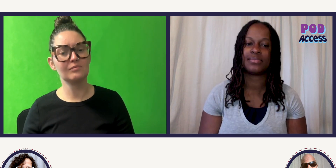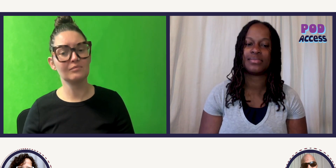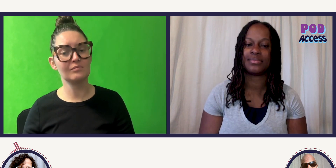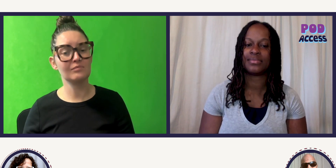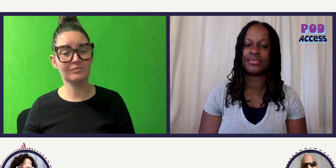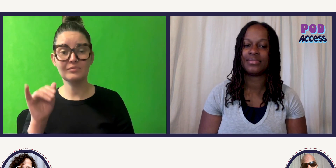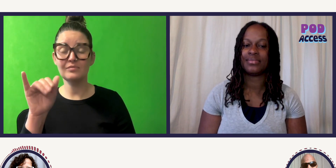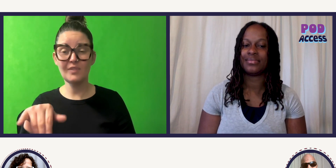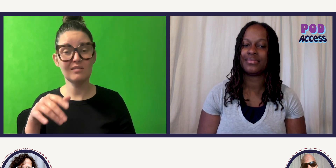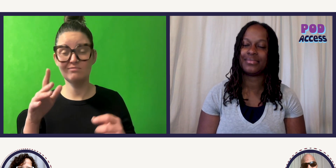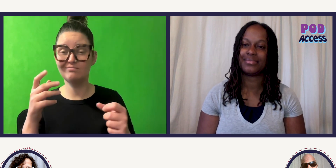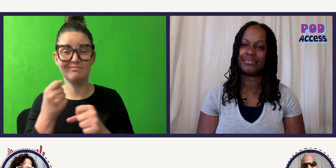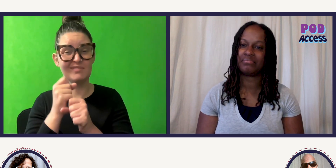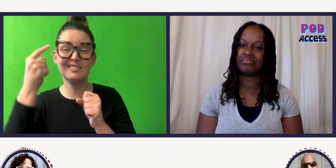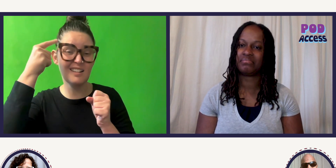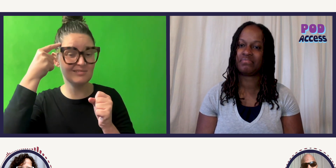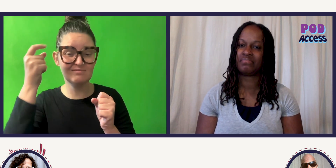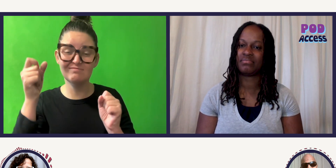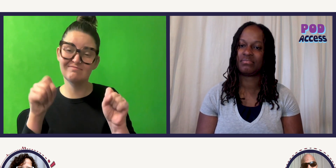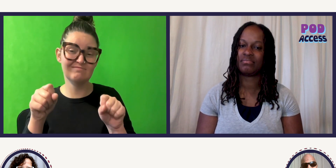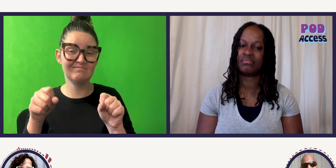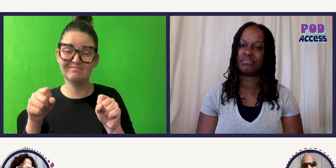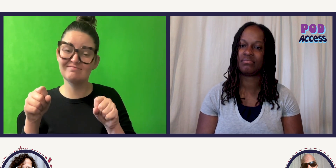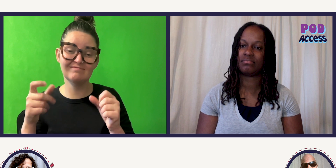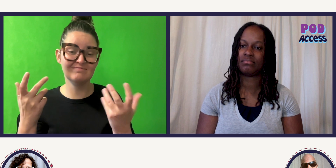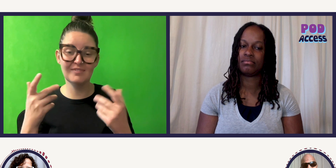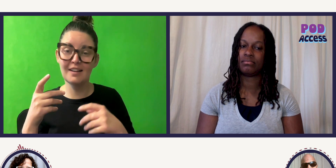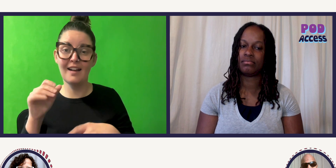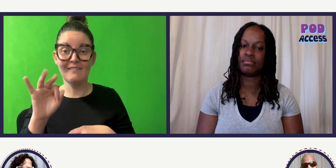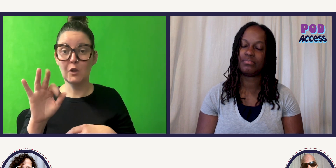That could make total sense, especially if your personal vibe matches that of your podcast.